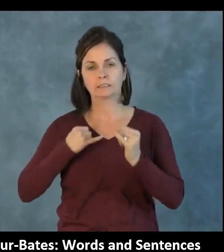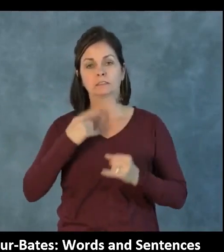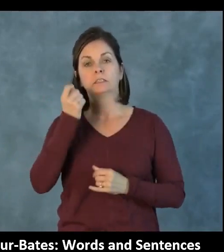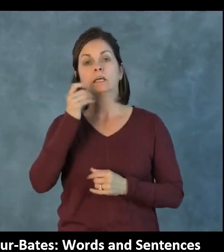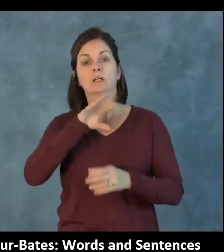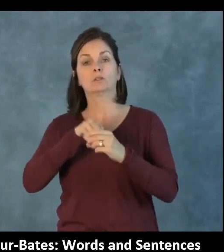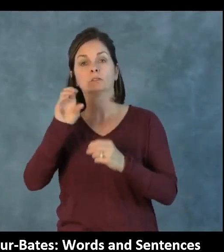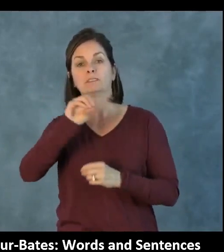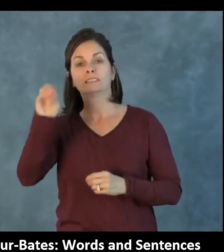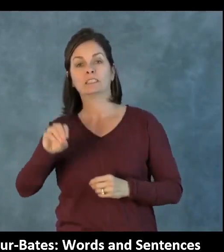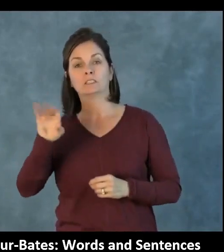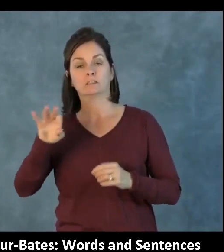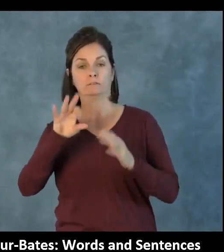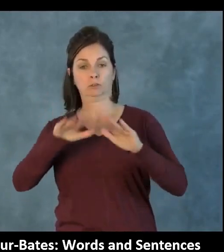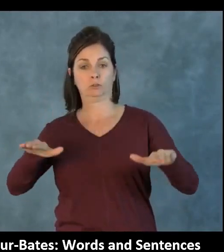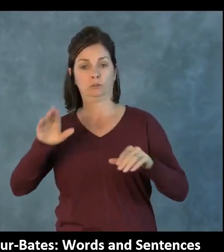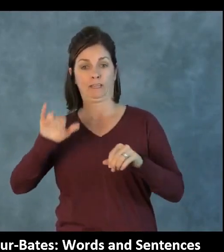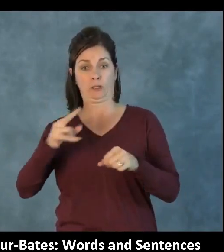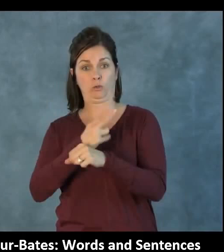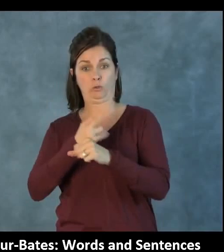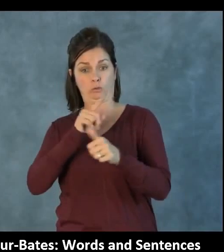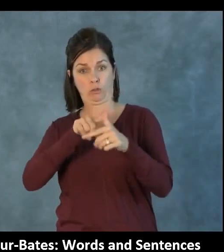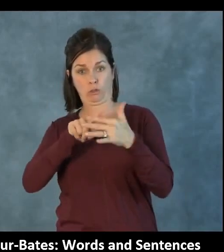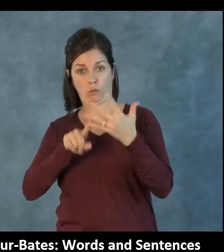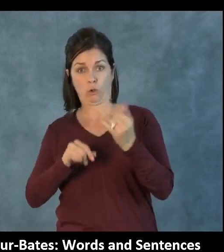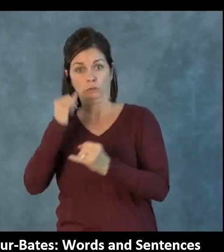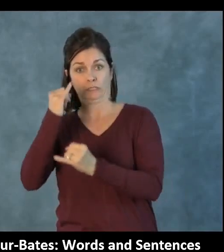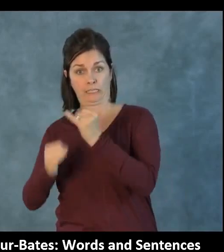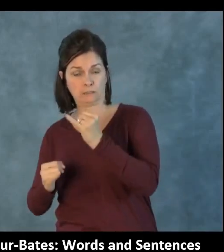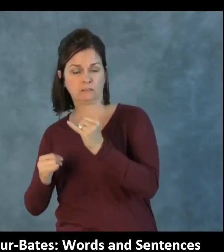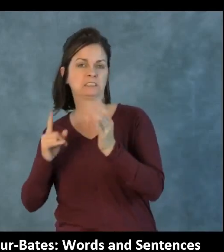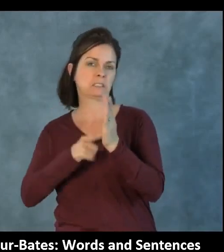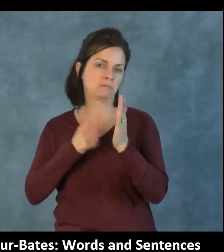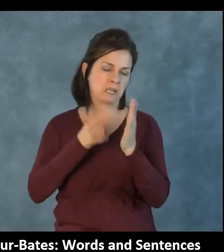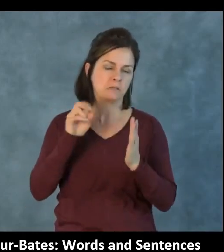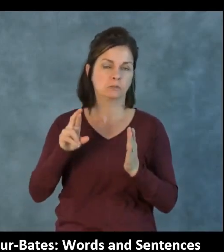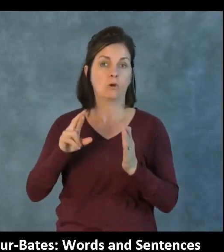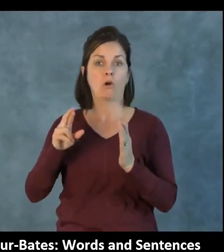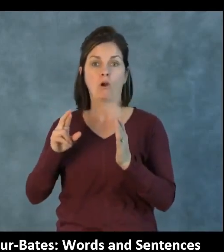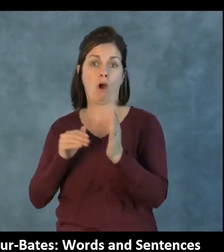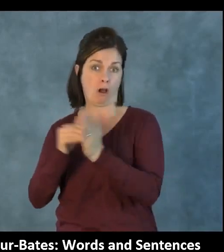those endings, sometimes or often.